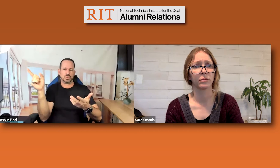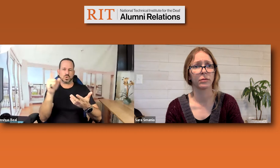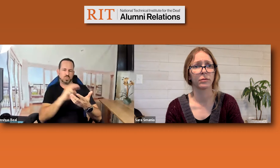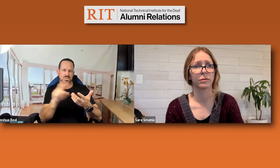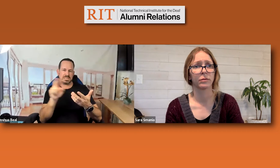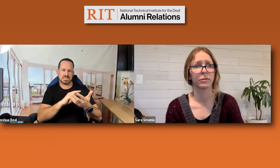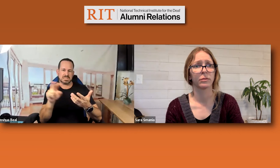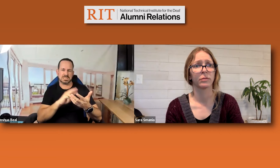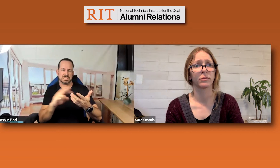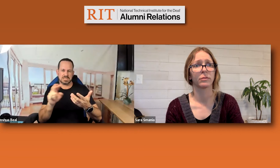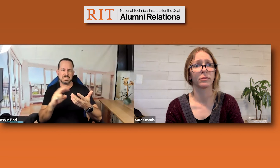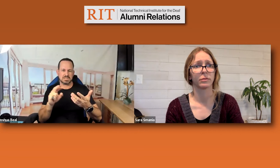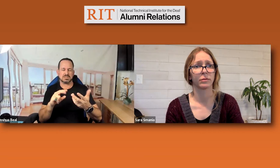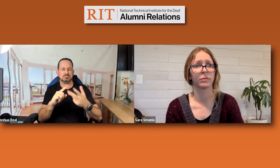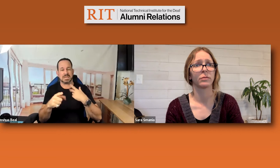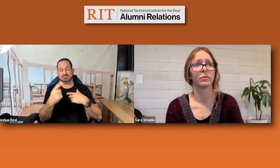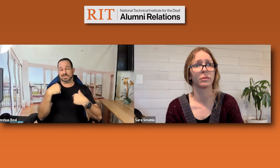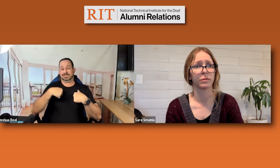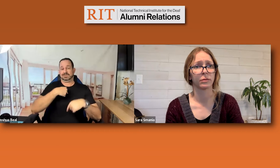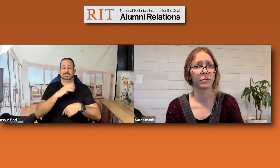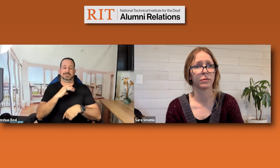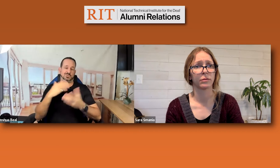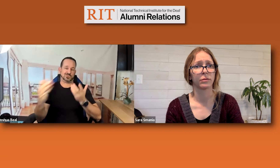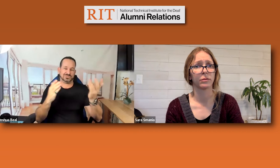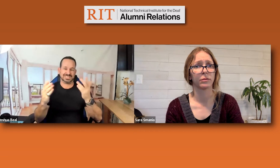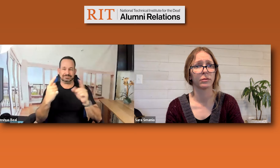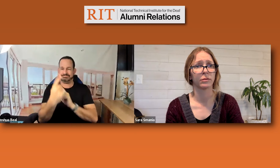and then also just read, read, read, read.